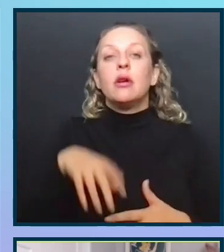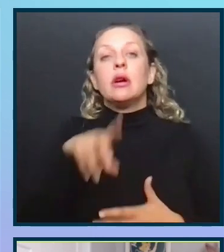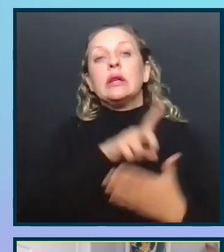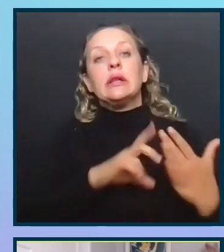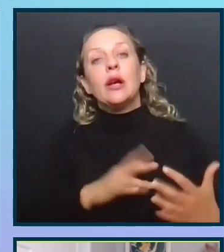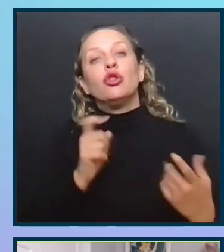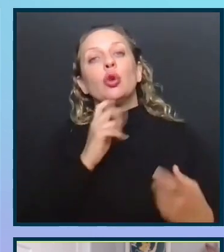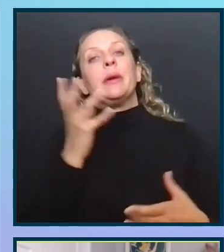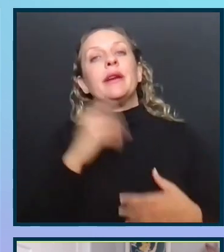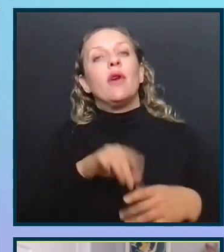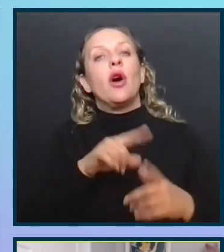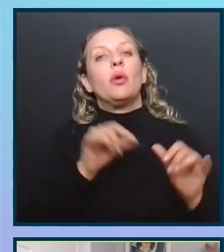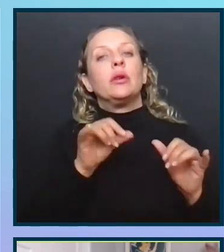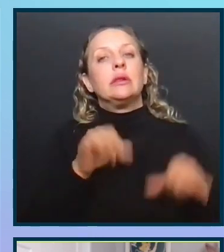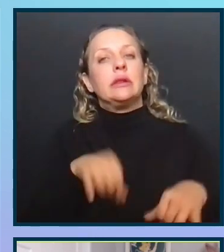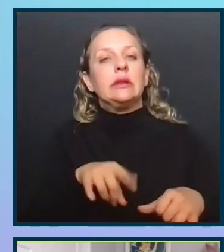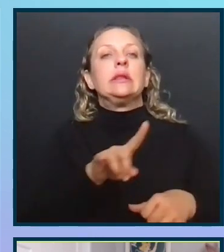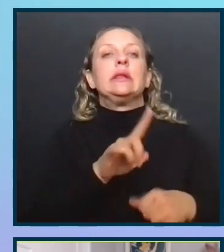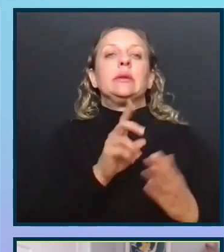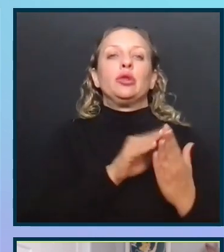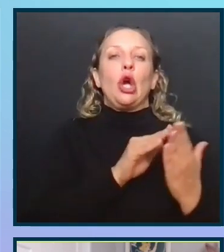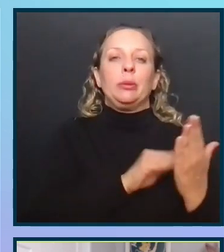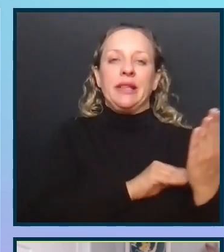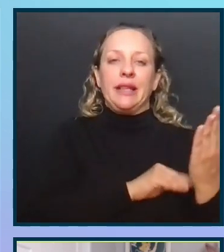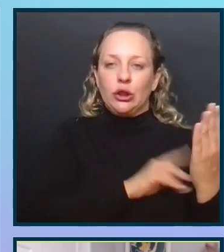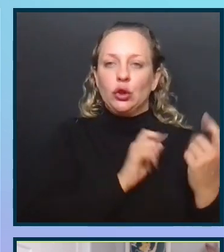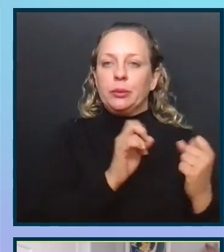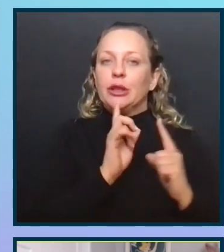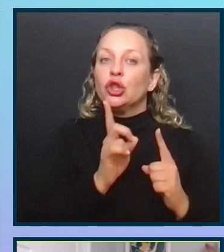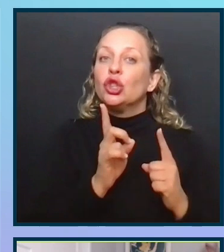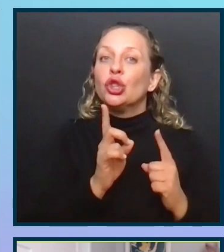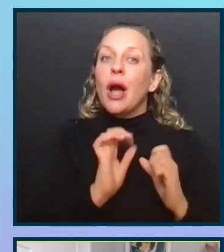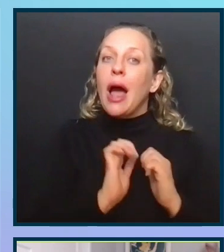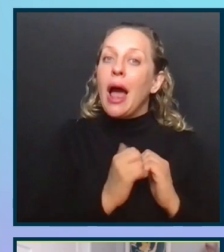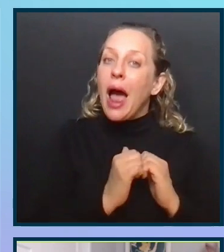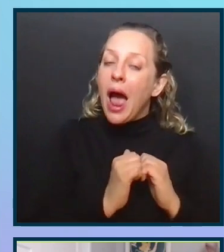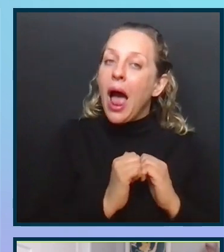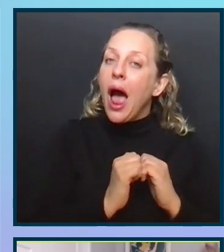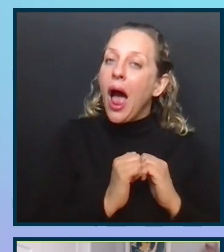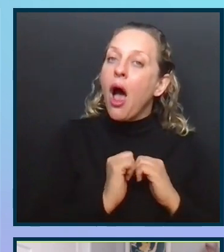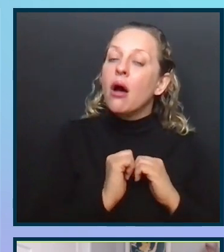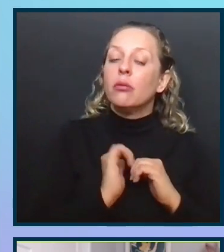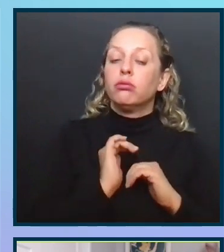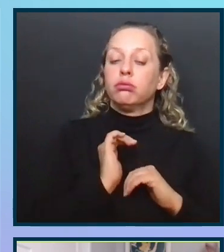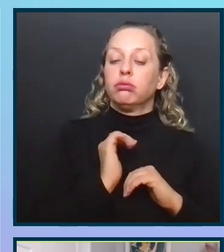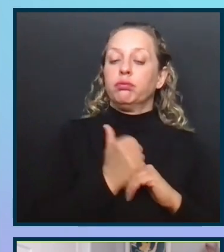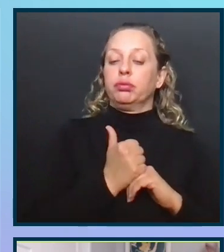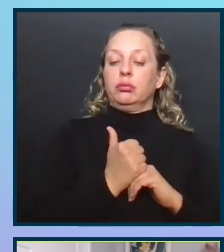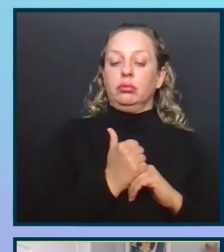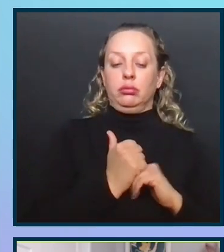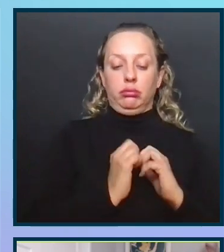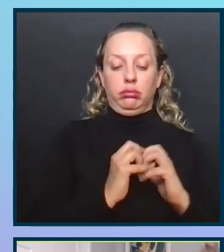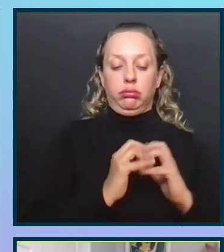in design system documentation to ensure that how designers build and use components